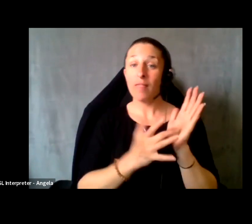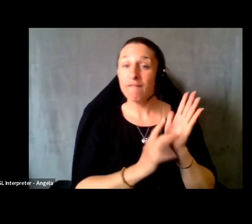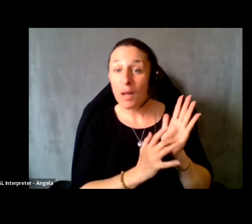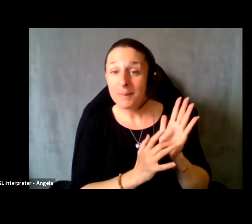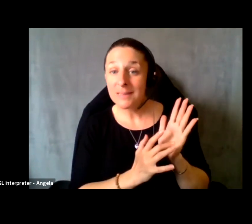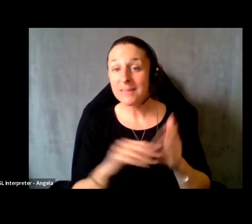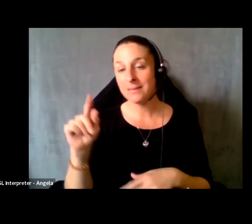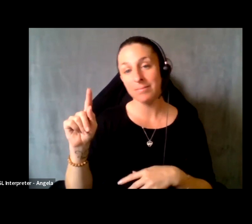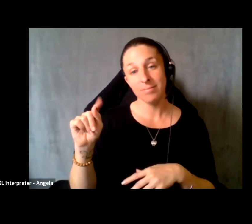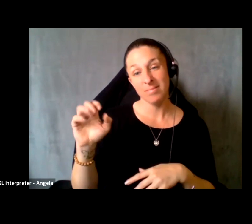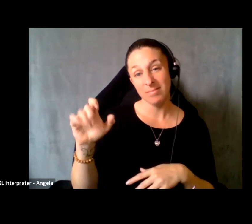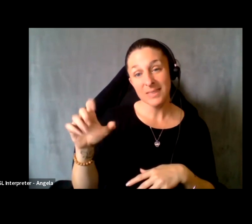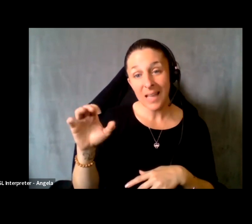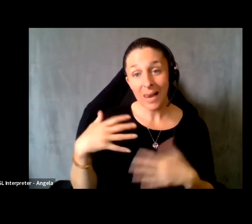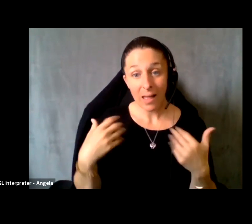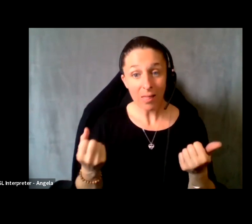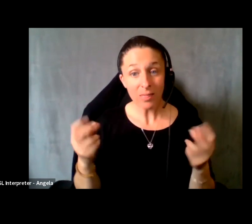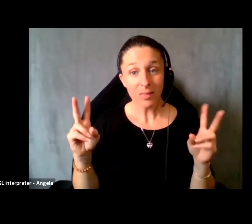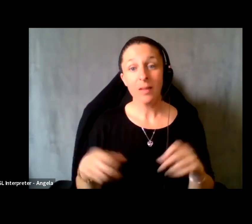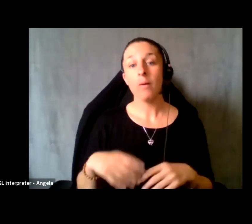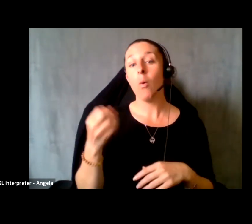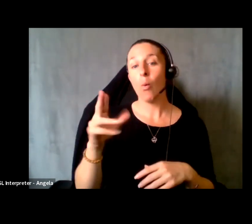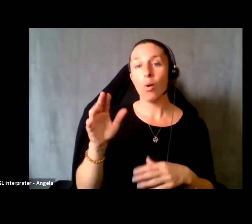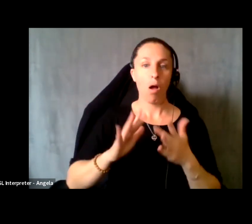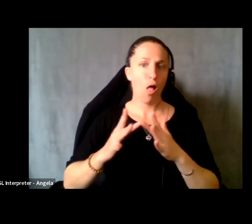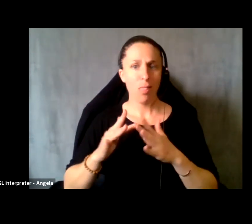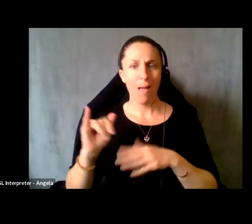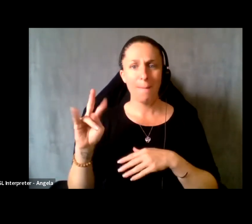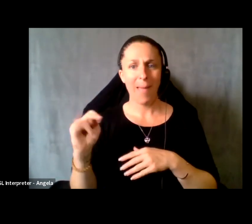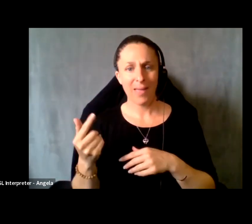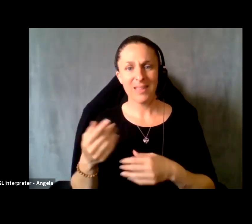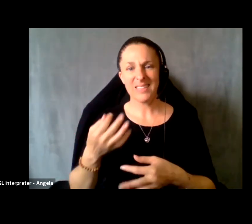telehealth, right? Or even online banking rather than sharing their bank accounts, sensitive